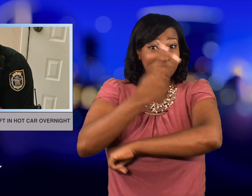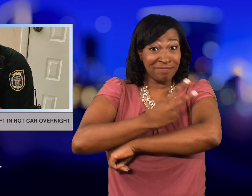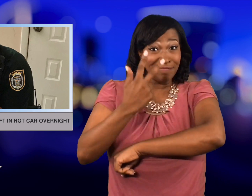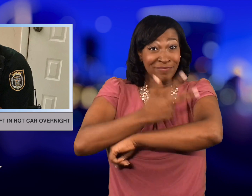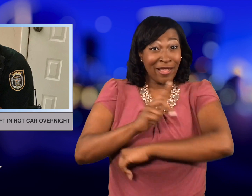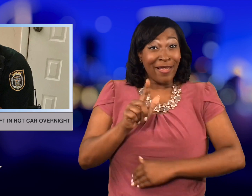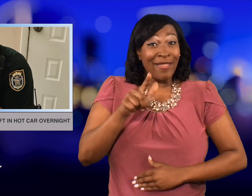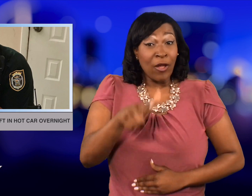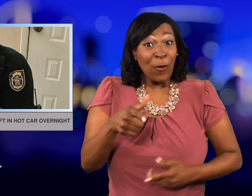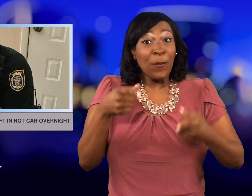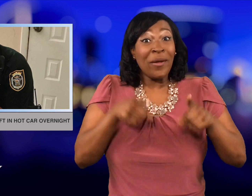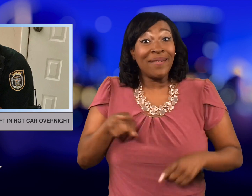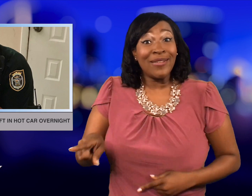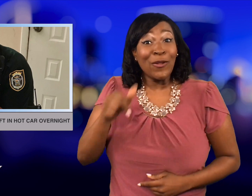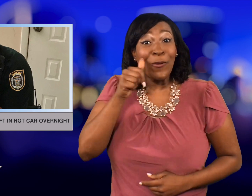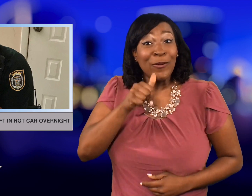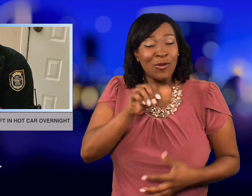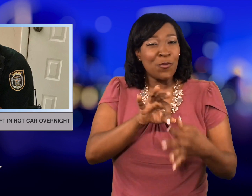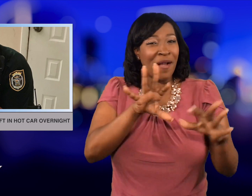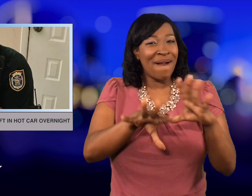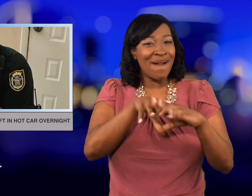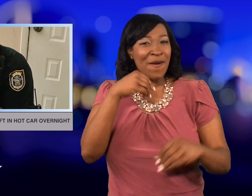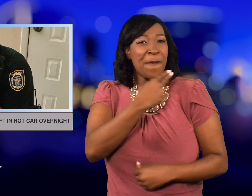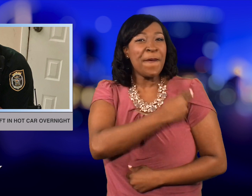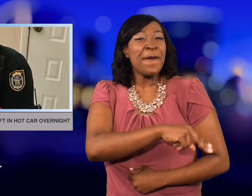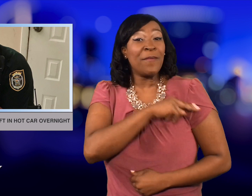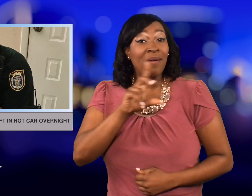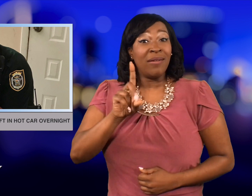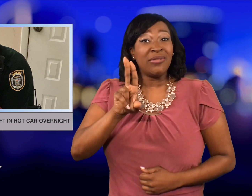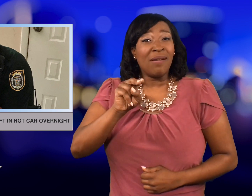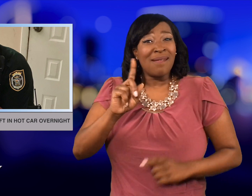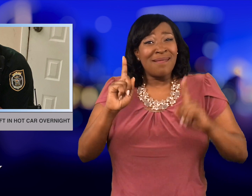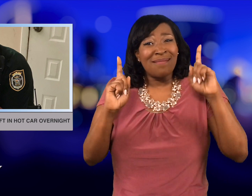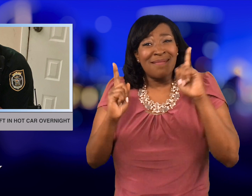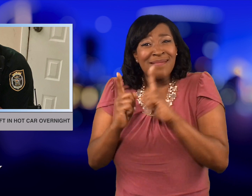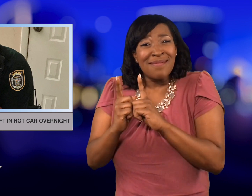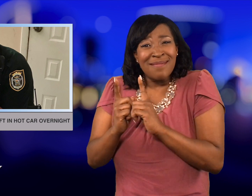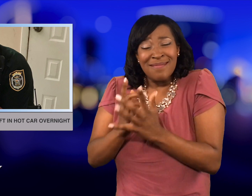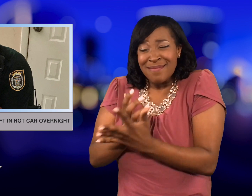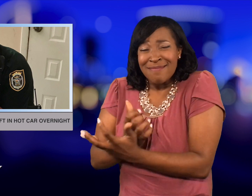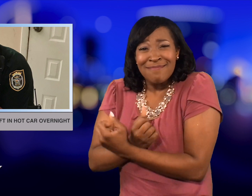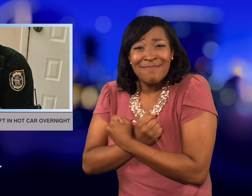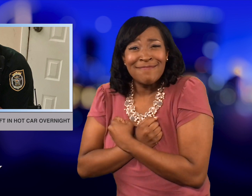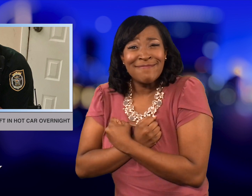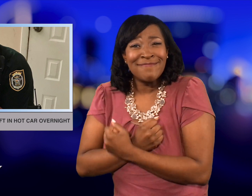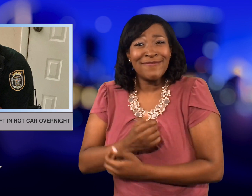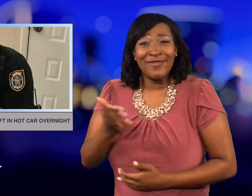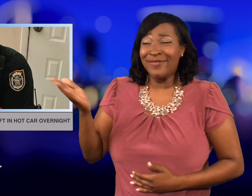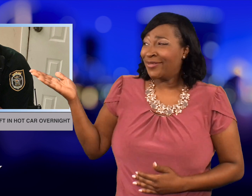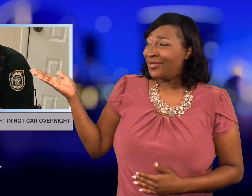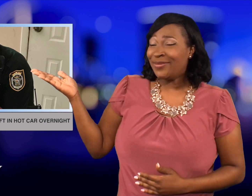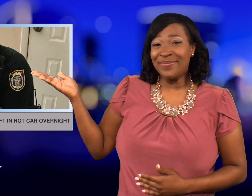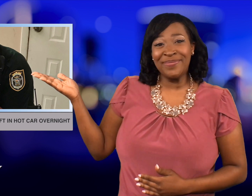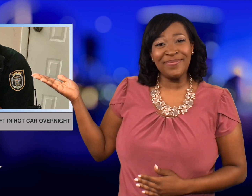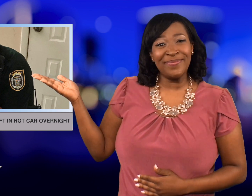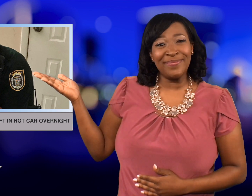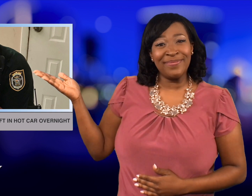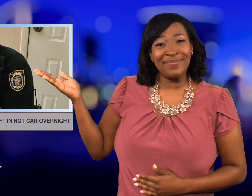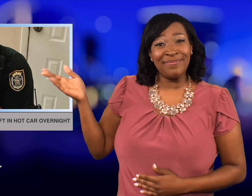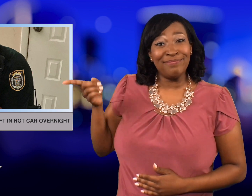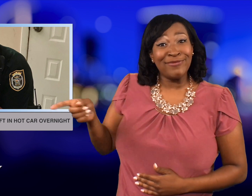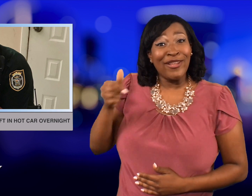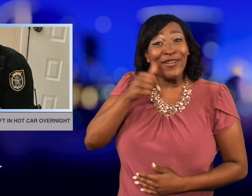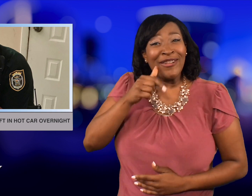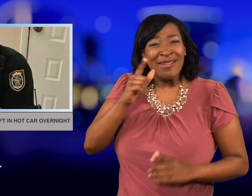A few days later, Dunn met the little girl again when she was released from the hospital.